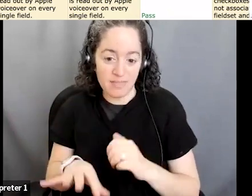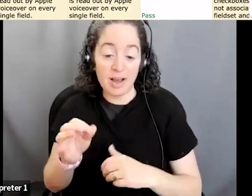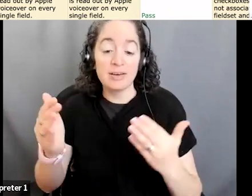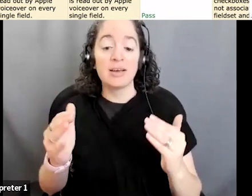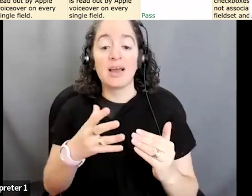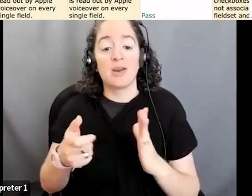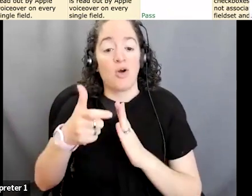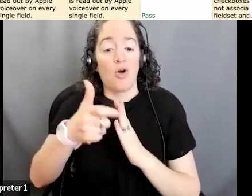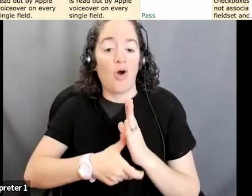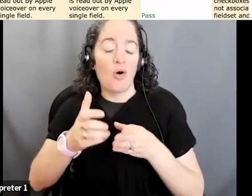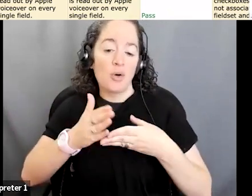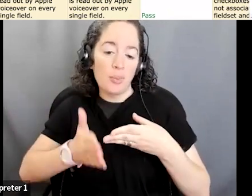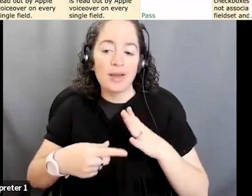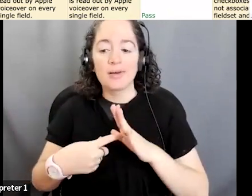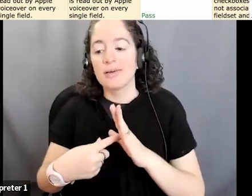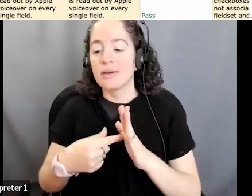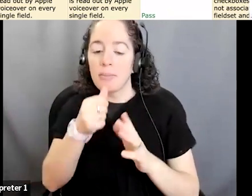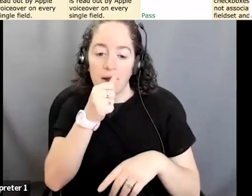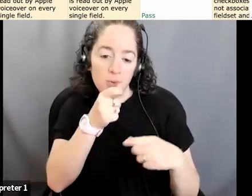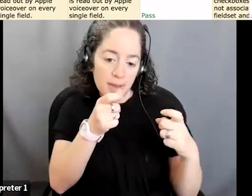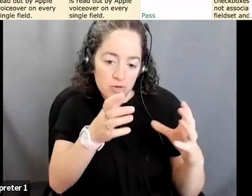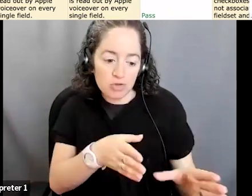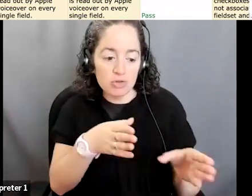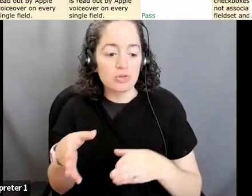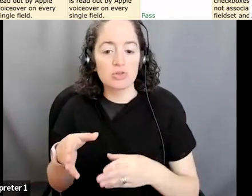such as password managers and browser password managers,